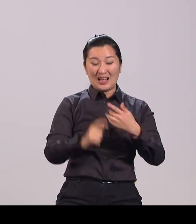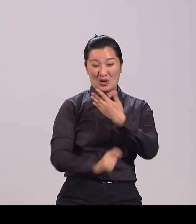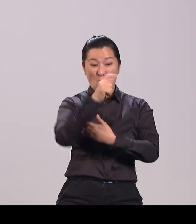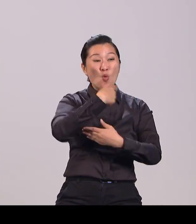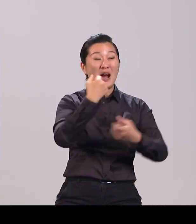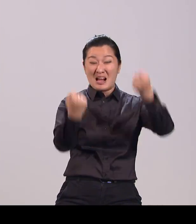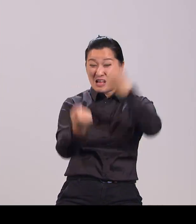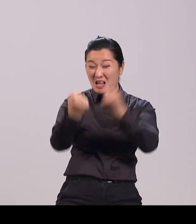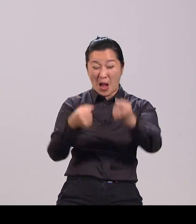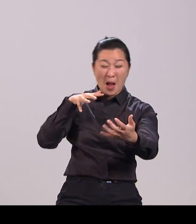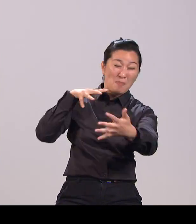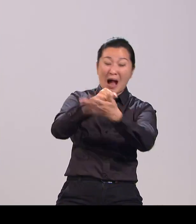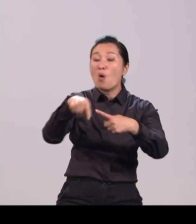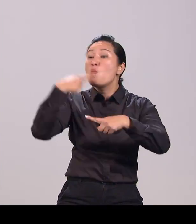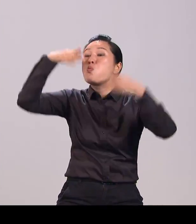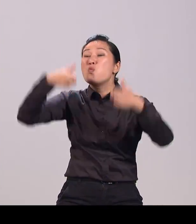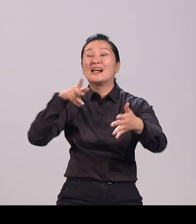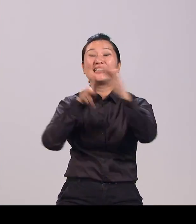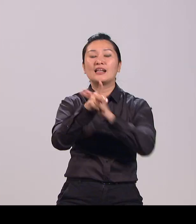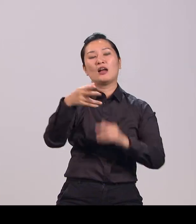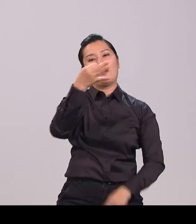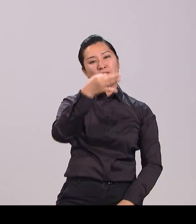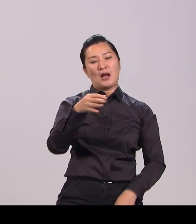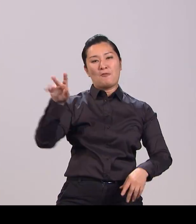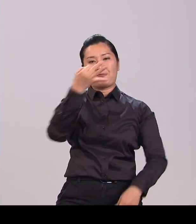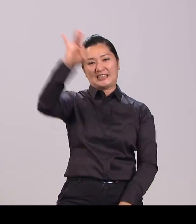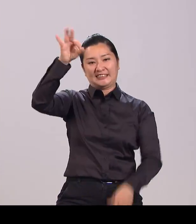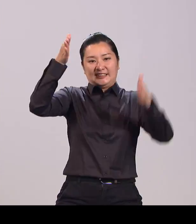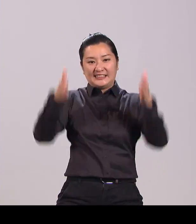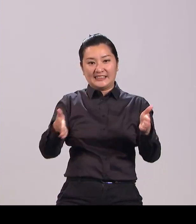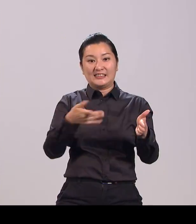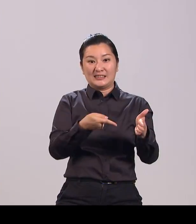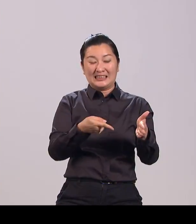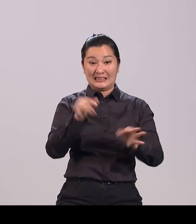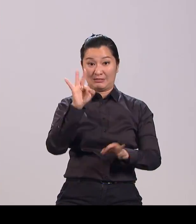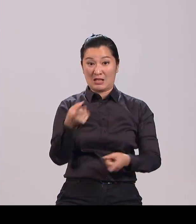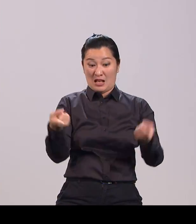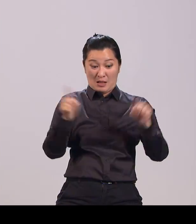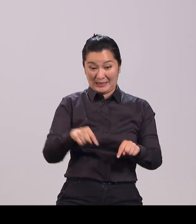I think our multiracial society will come under tremendous strain.